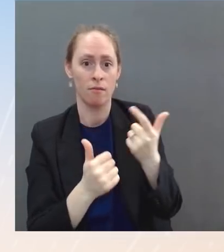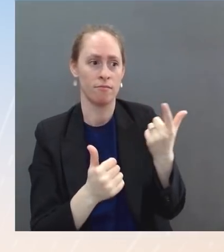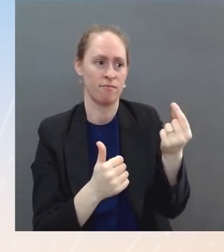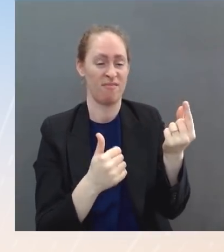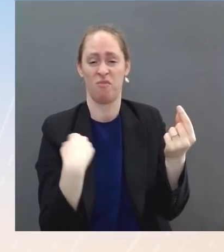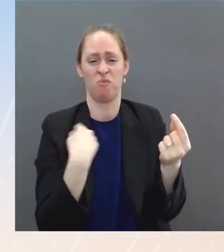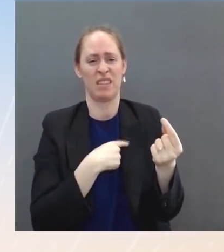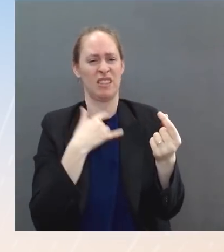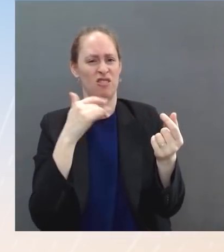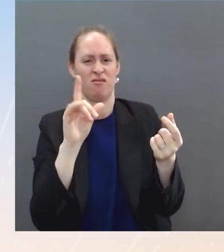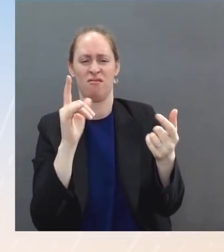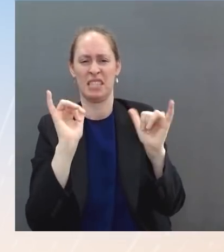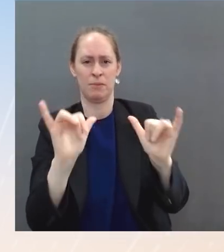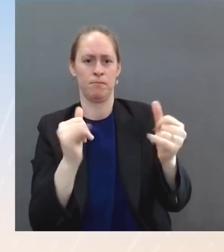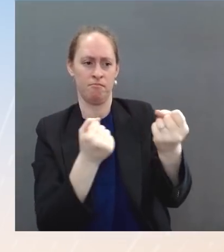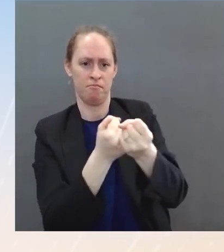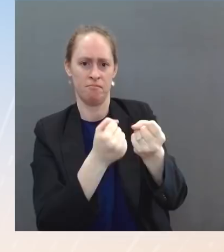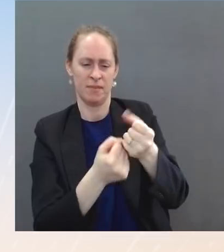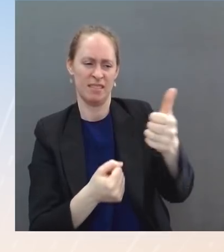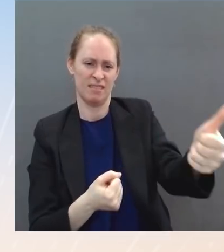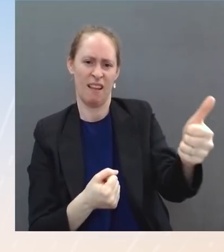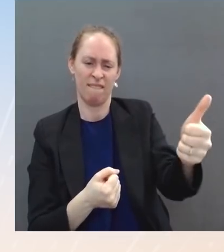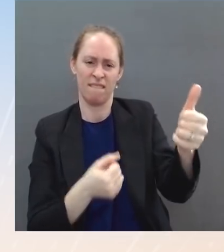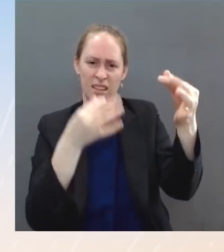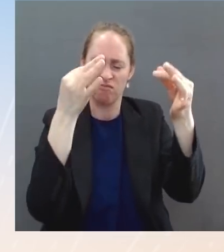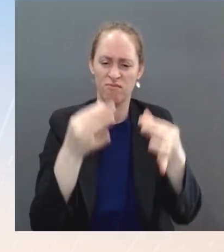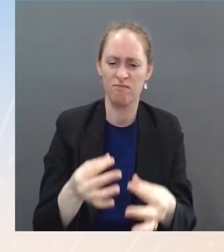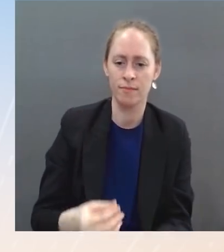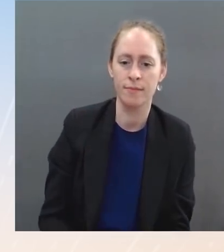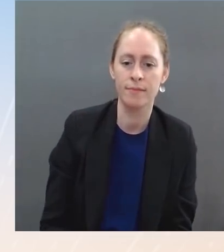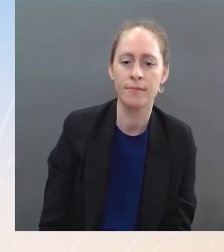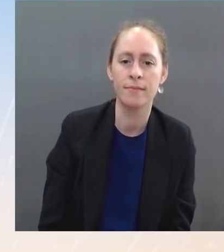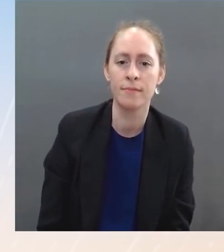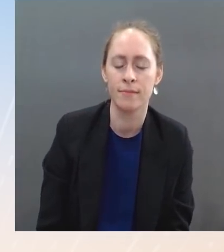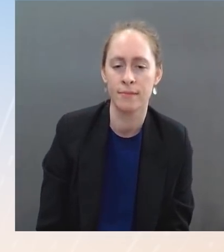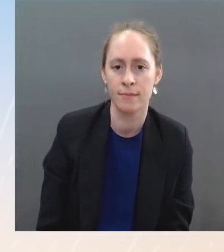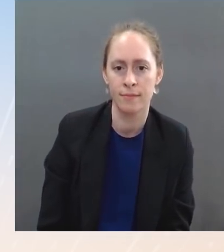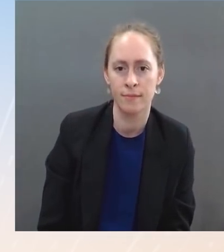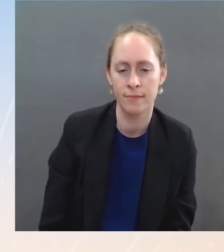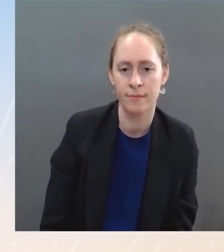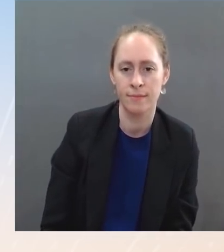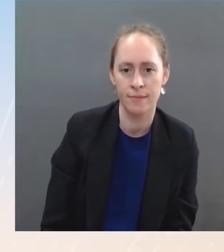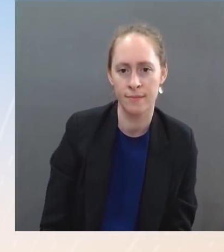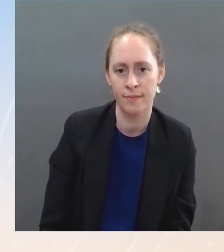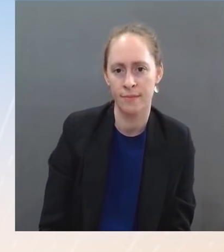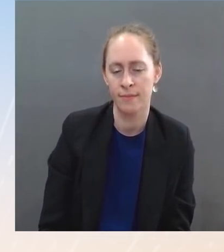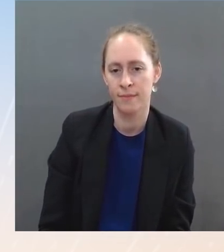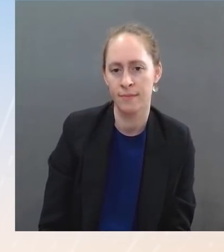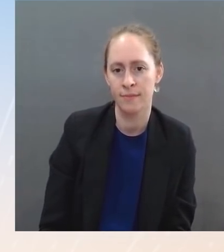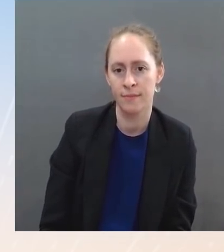The Press: Thanks, Jen. Just last week, you said that the U.S. is sending protective gear to Ukraine -- Ms. Psaki: Yeah.